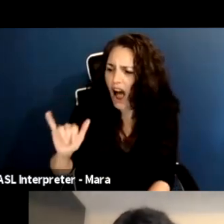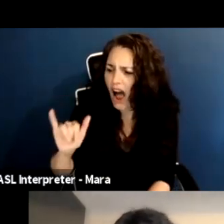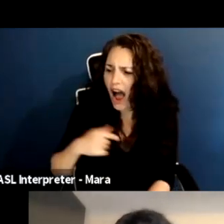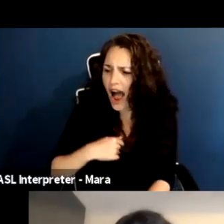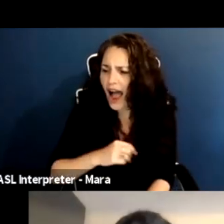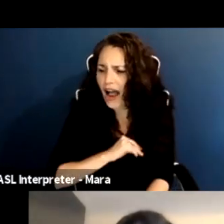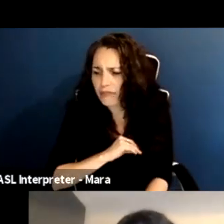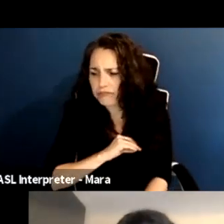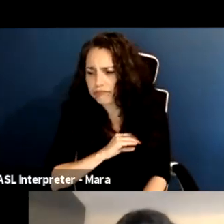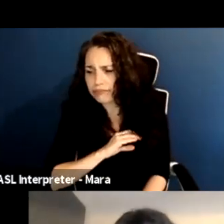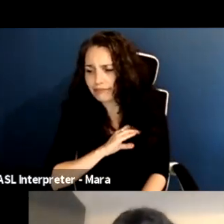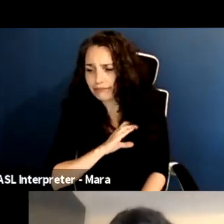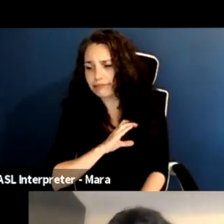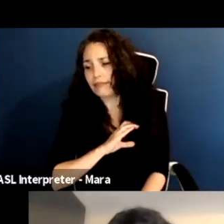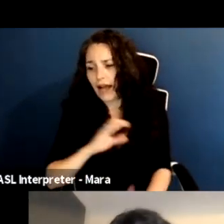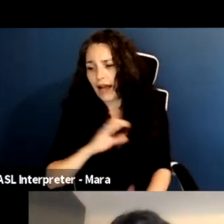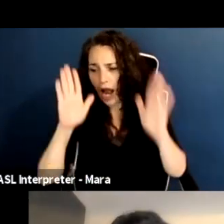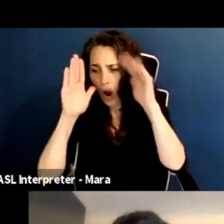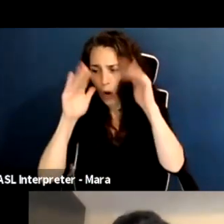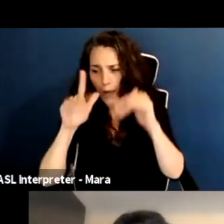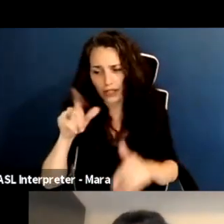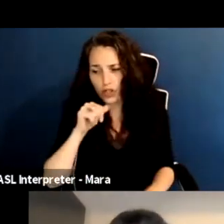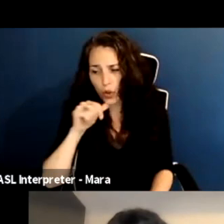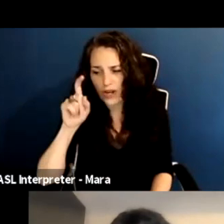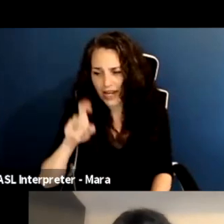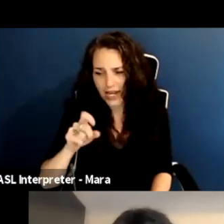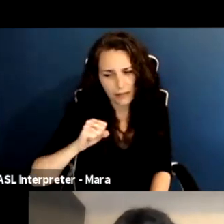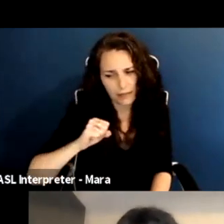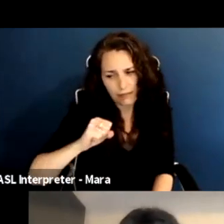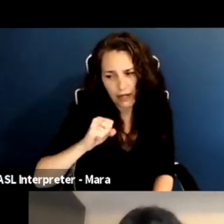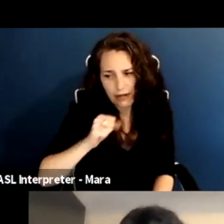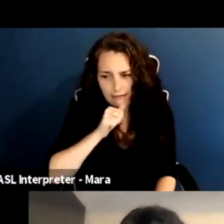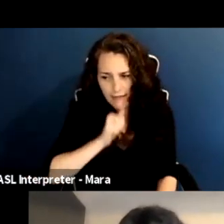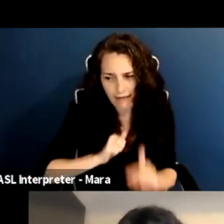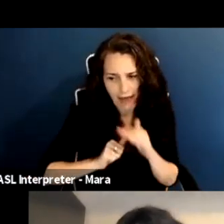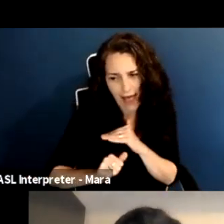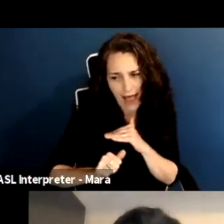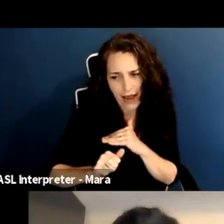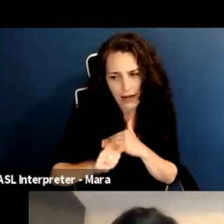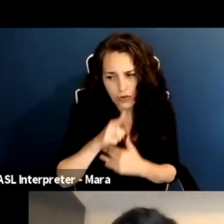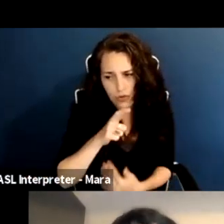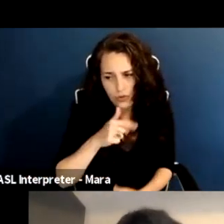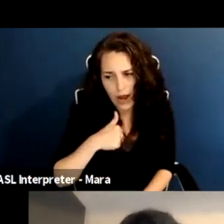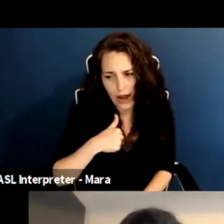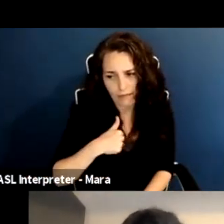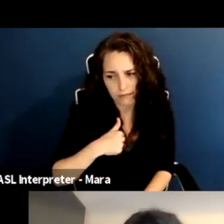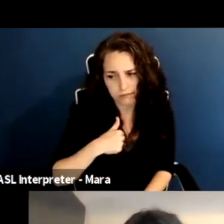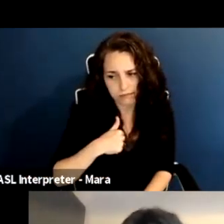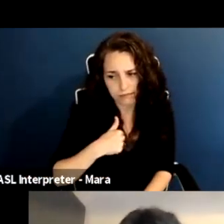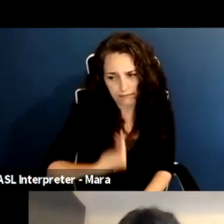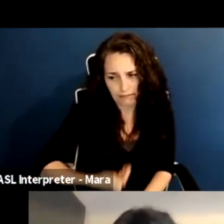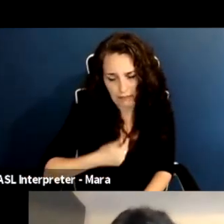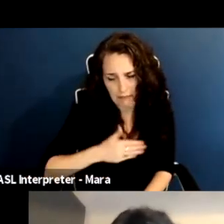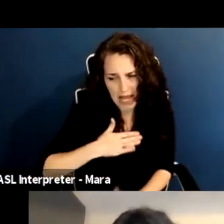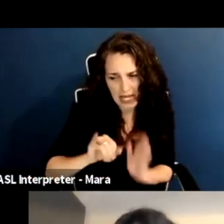and she doesn't have to be so strong and she doesn't have to hide her true identity. So that's what motivates me.